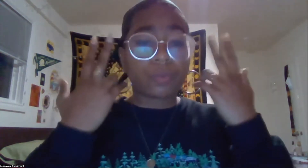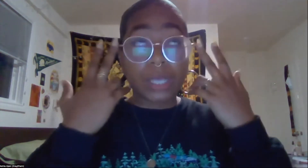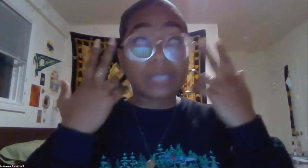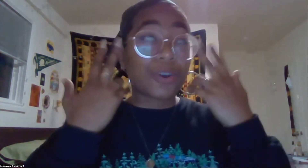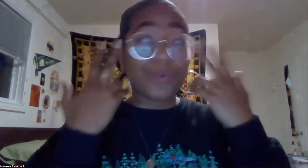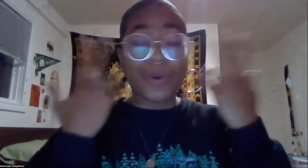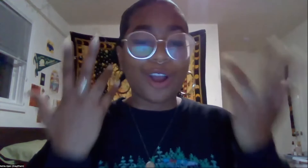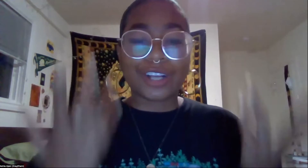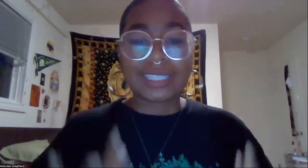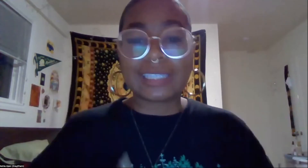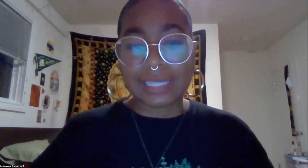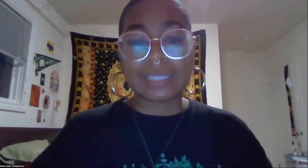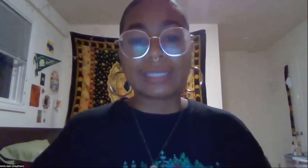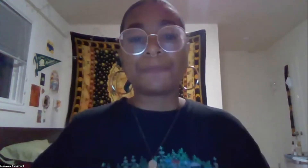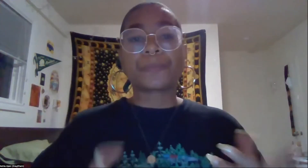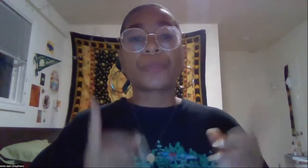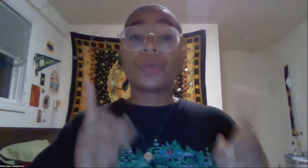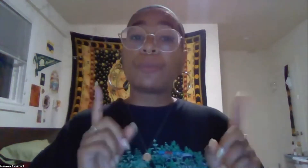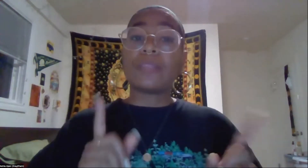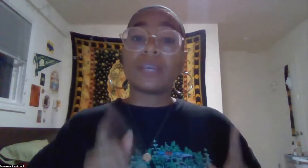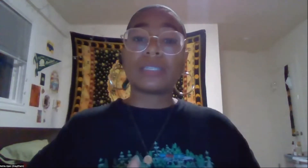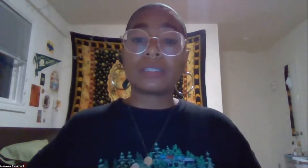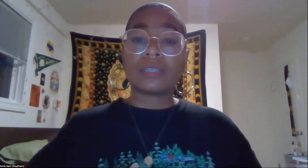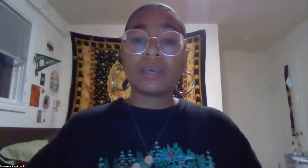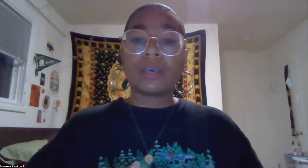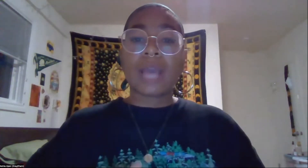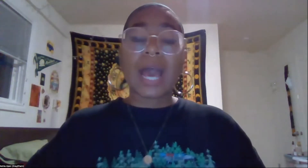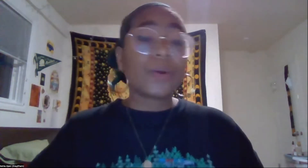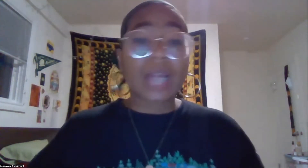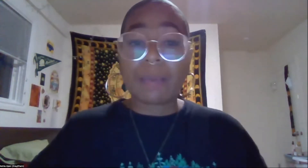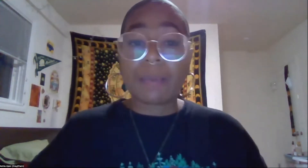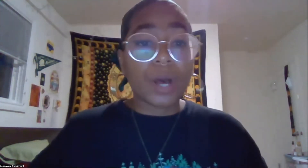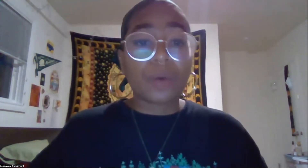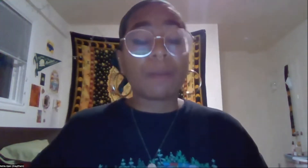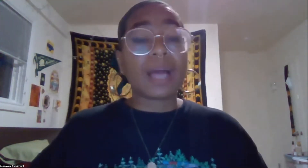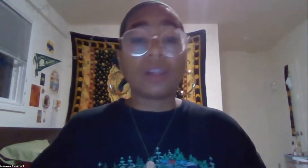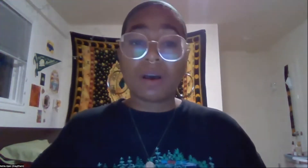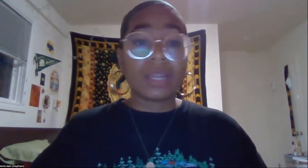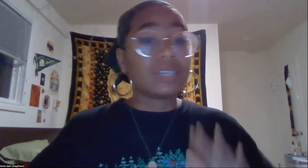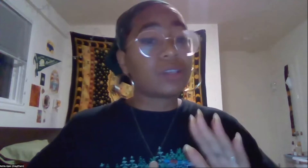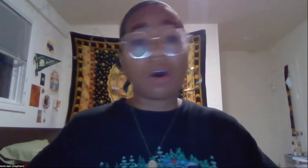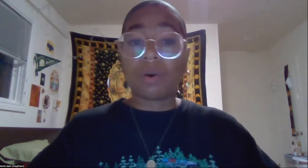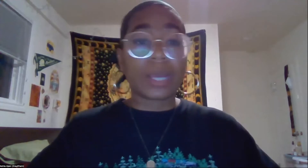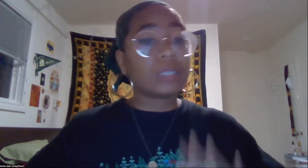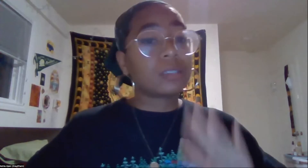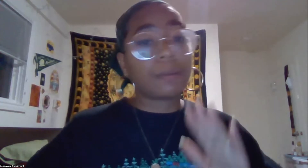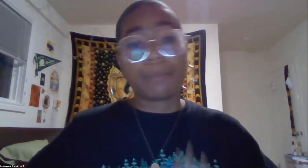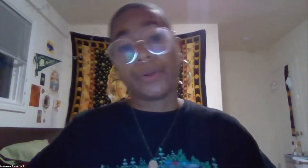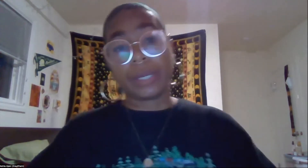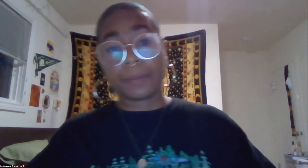rust corroding our good sense. riddle me this: how can i be well when my lawn is always burning?